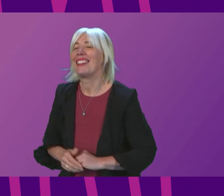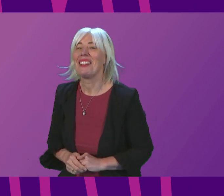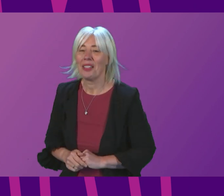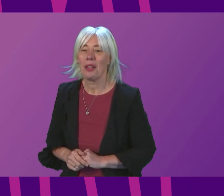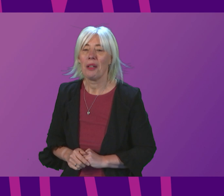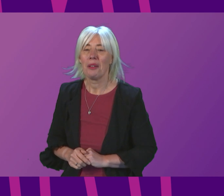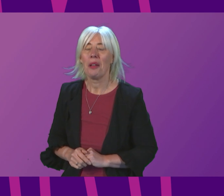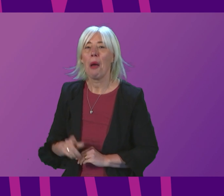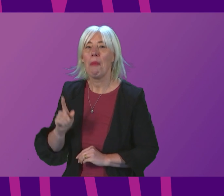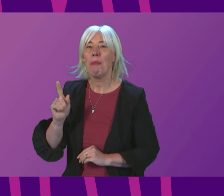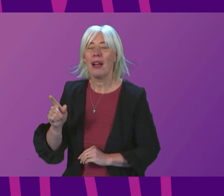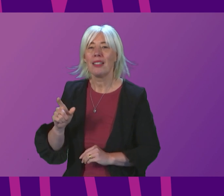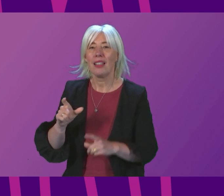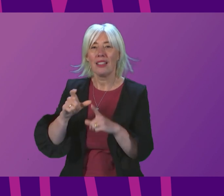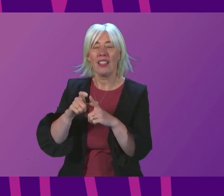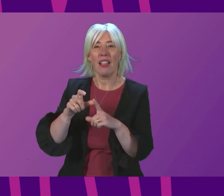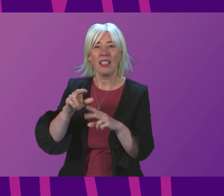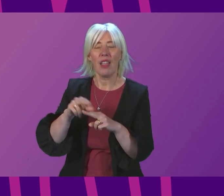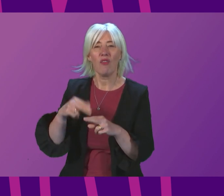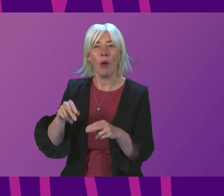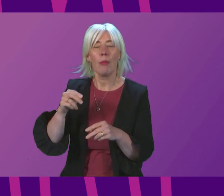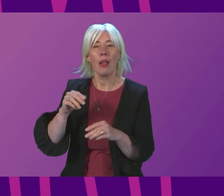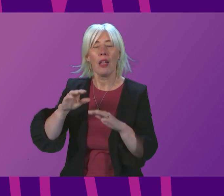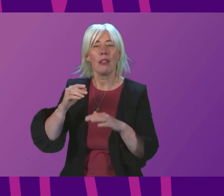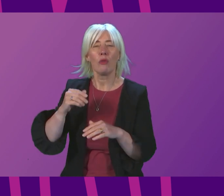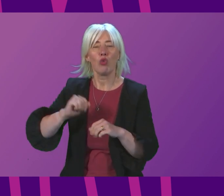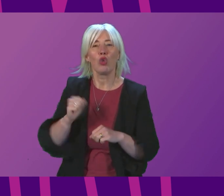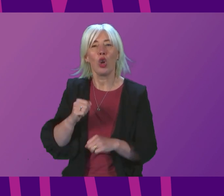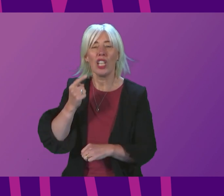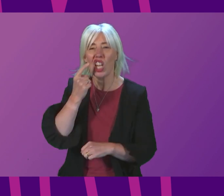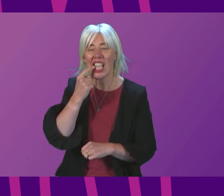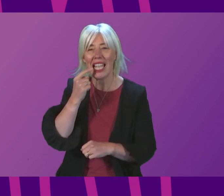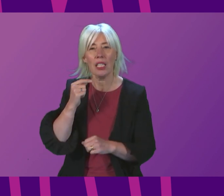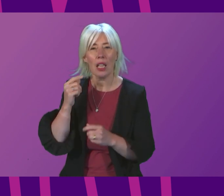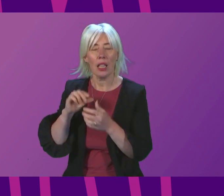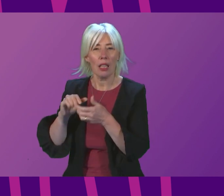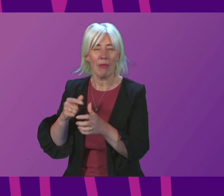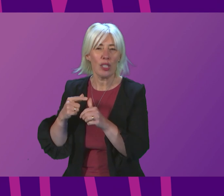Douglas Thain from the Scottish Dental Association said that decades of underfunding by the Scottish